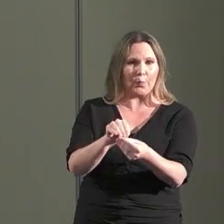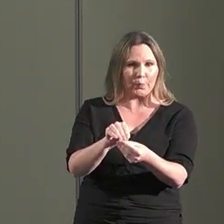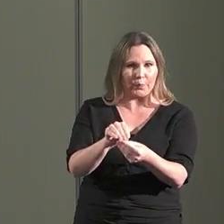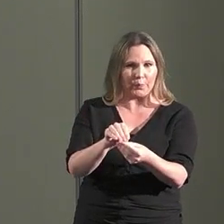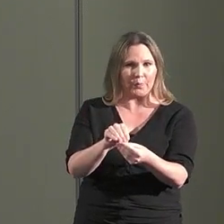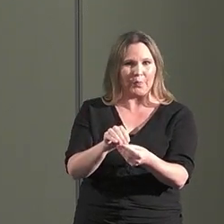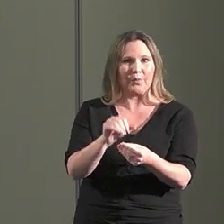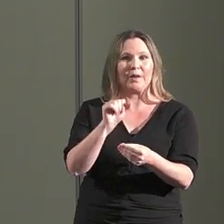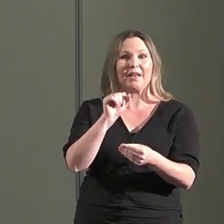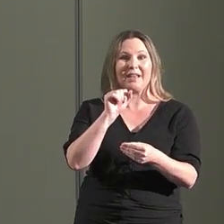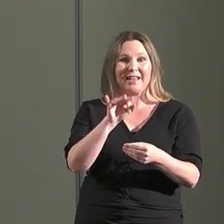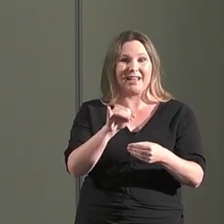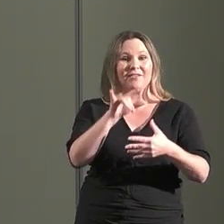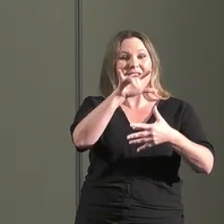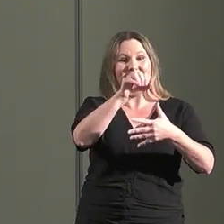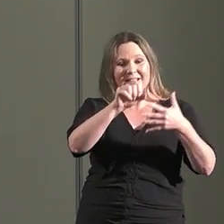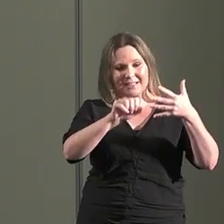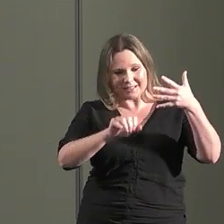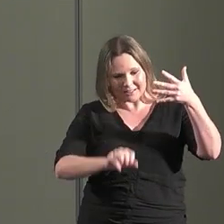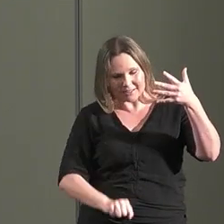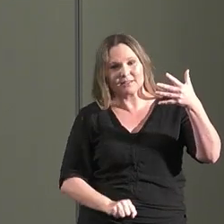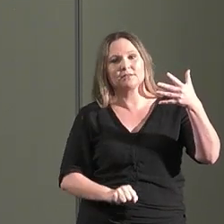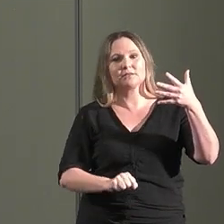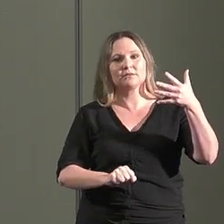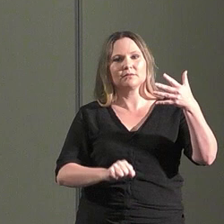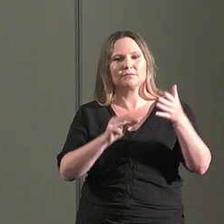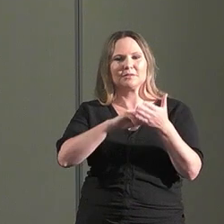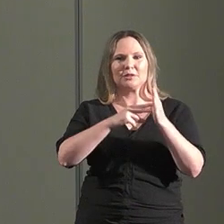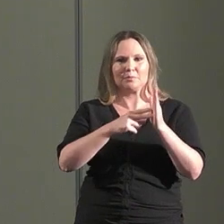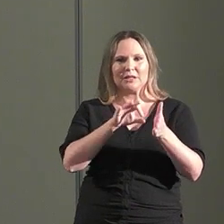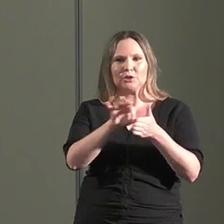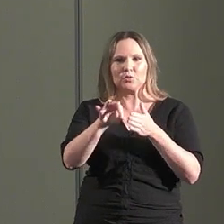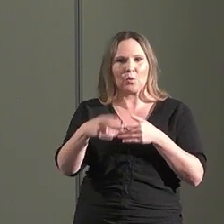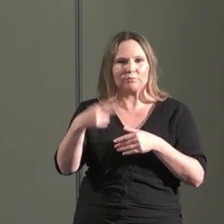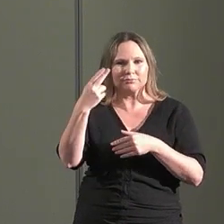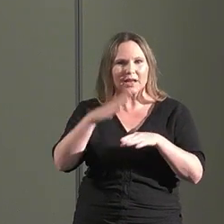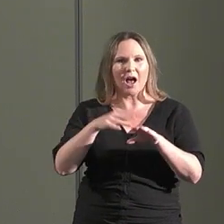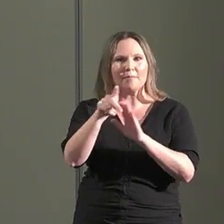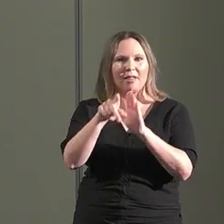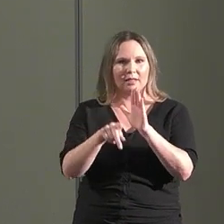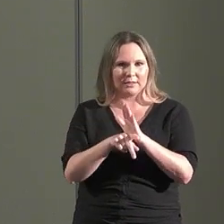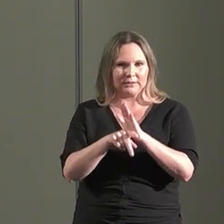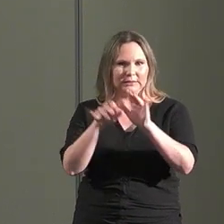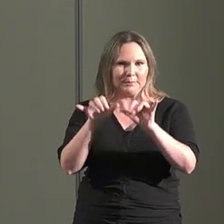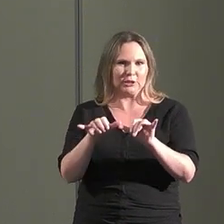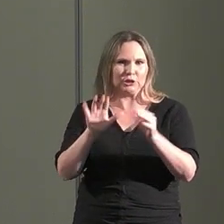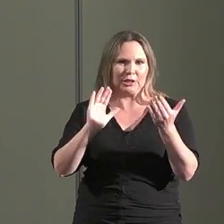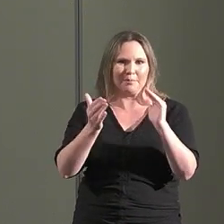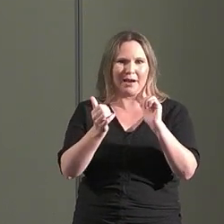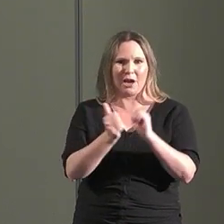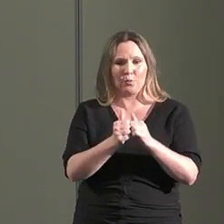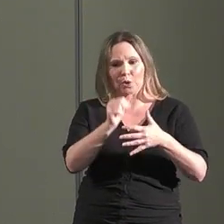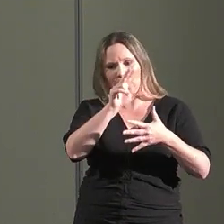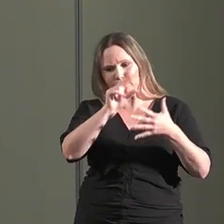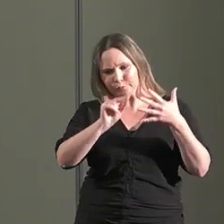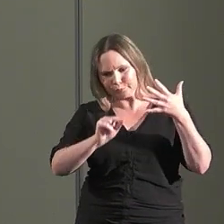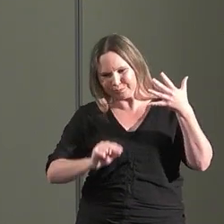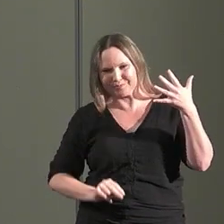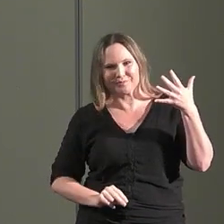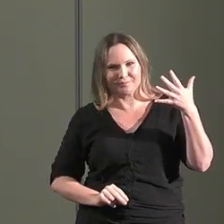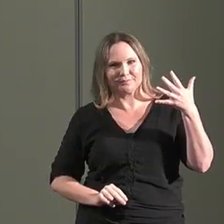Yes for all 8, that is higher score on the policy measure than they had none characteristics.